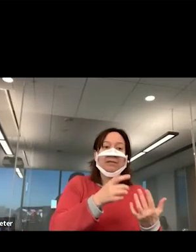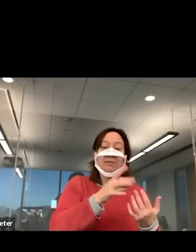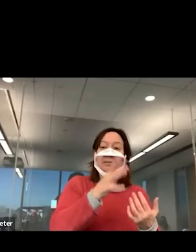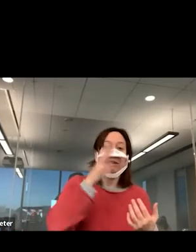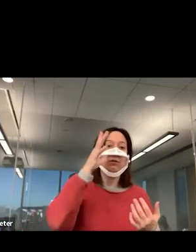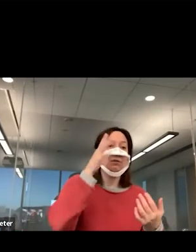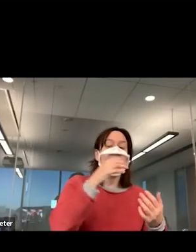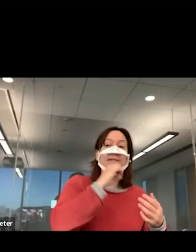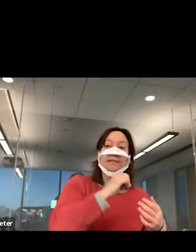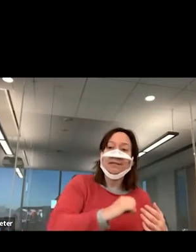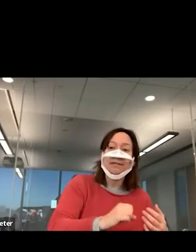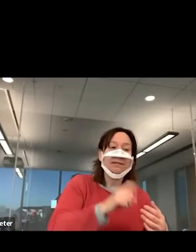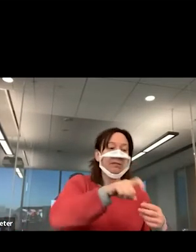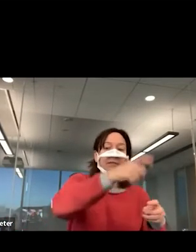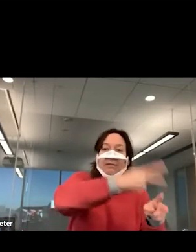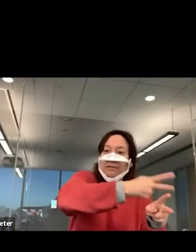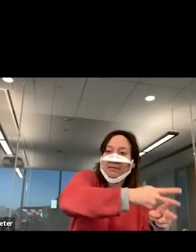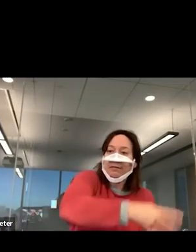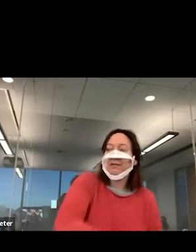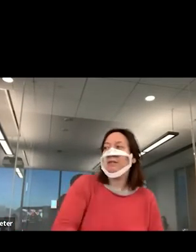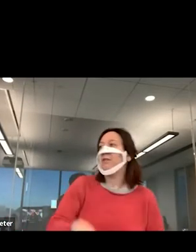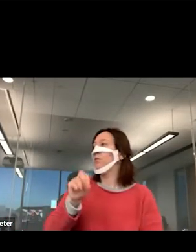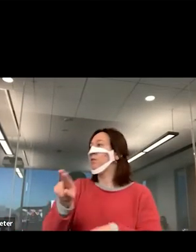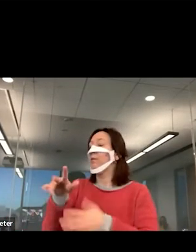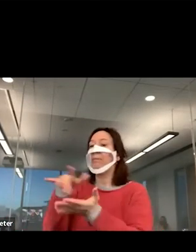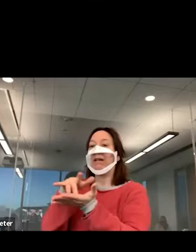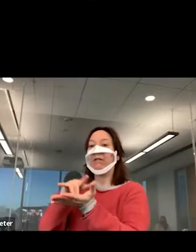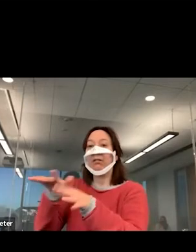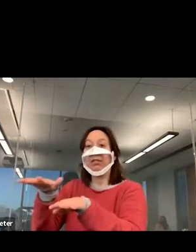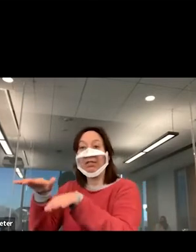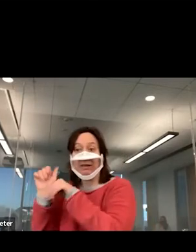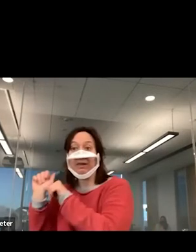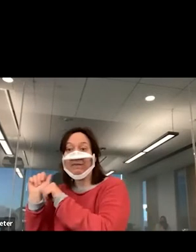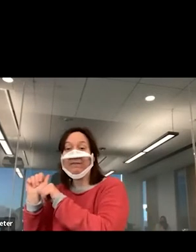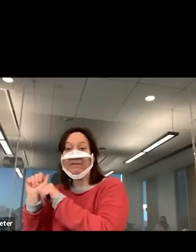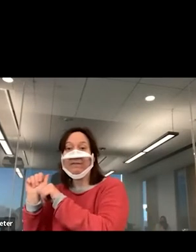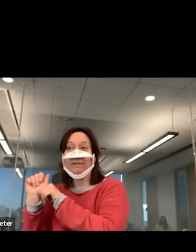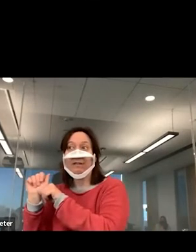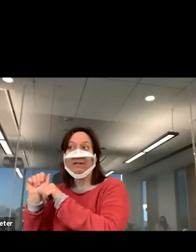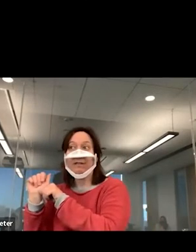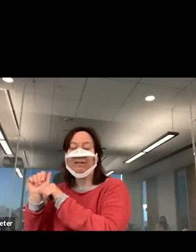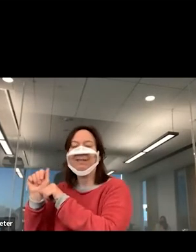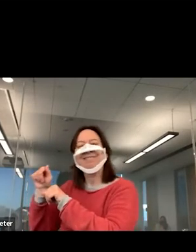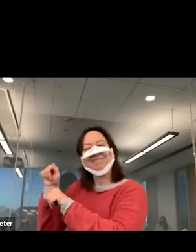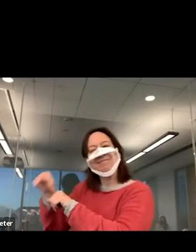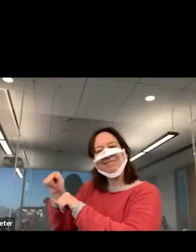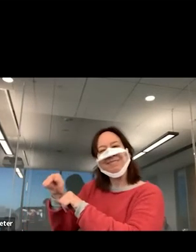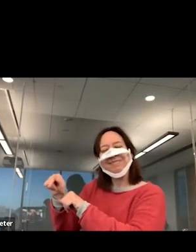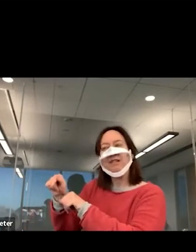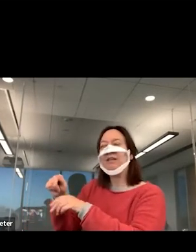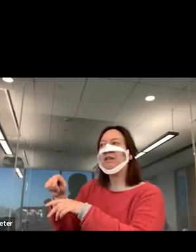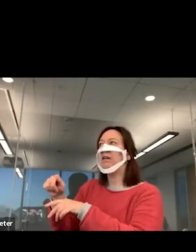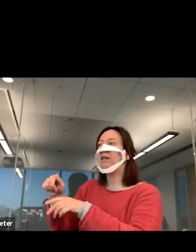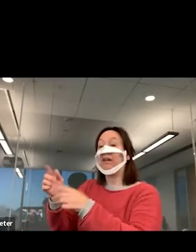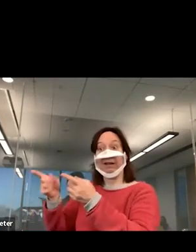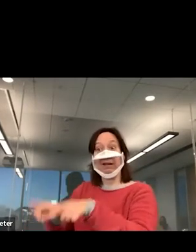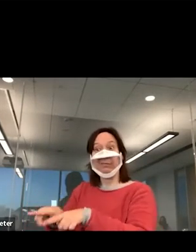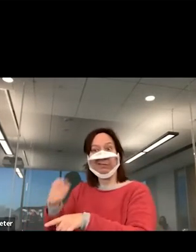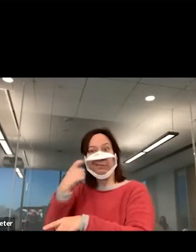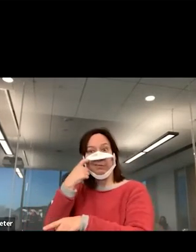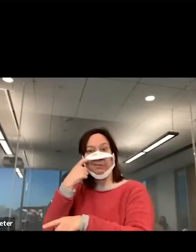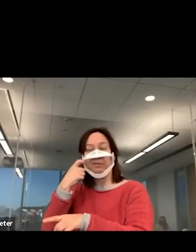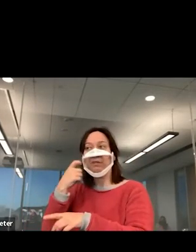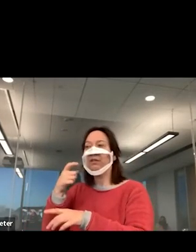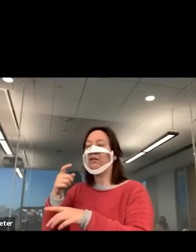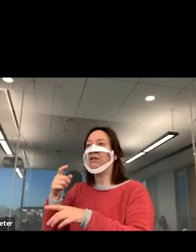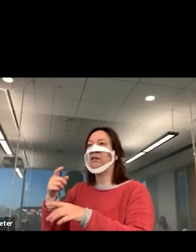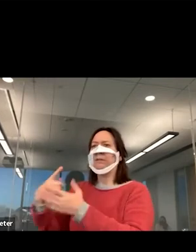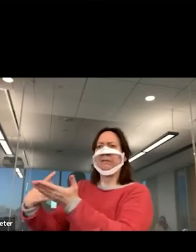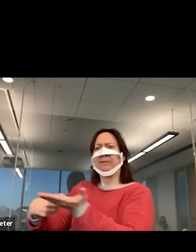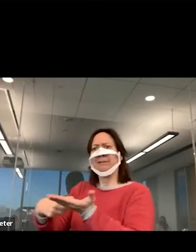leave um issue um is it came to the forefront because people need to take time off to take